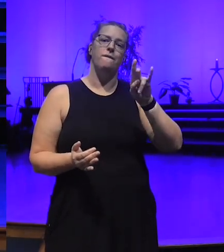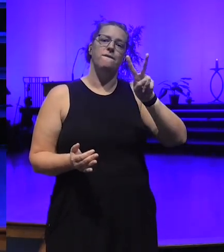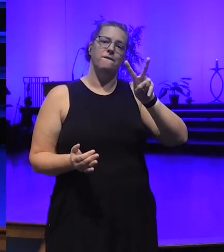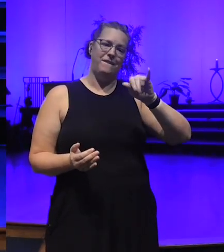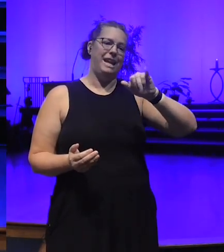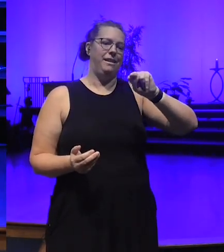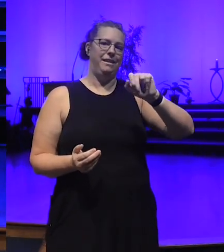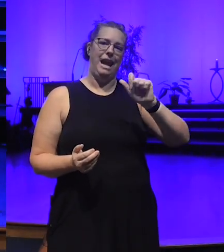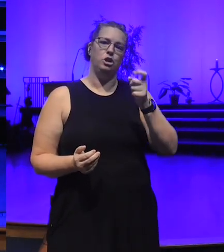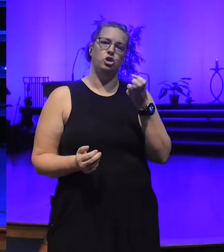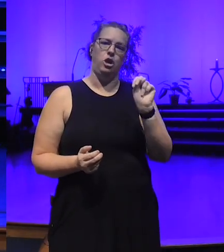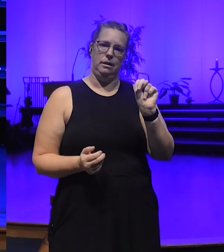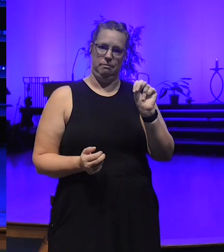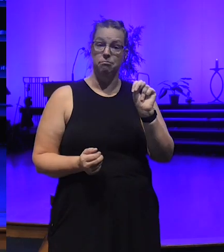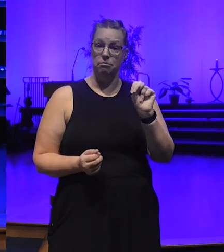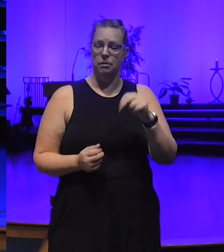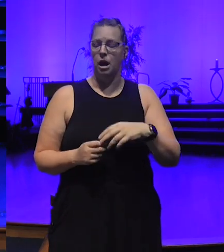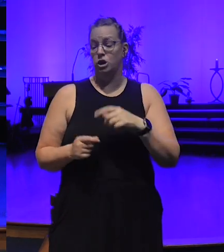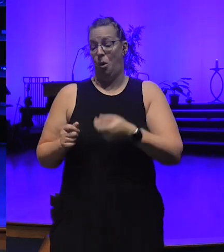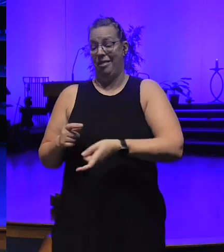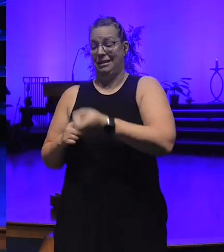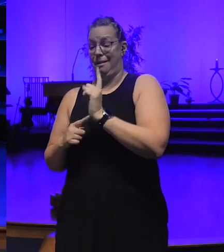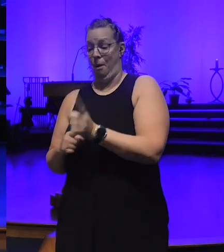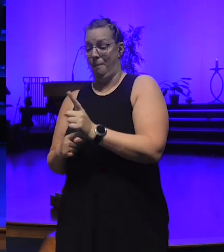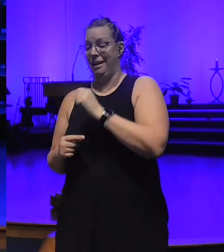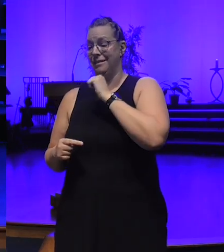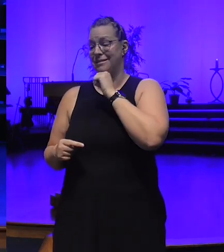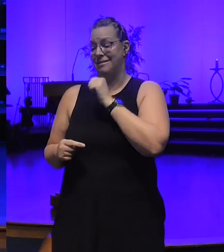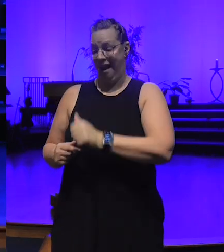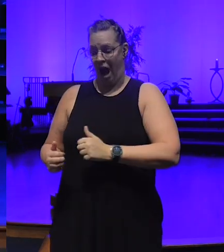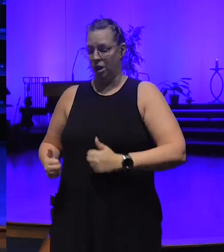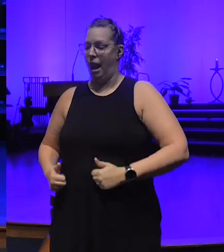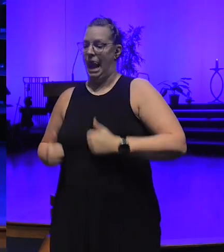isn't life as I think it is it's life as it is and guess what it's always going